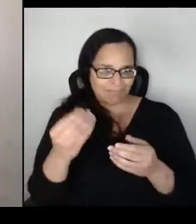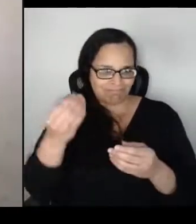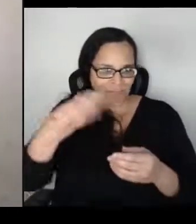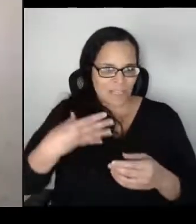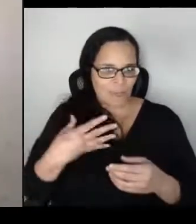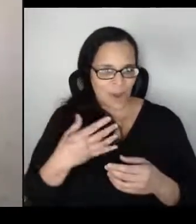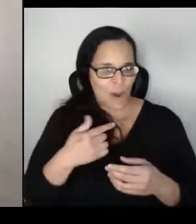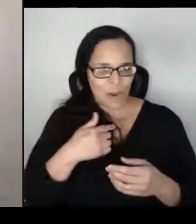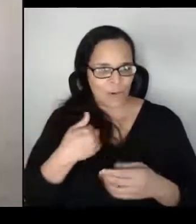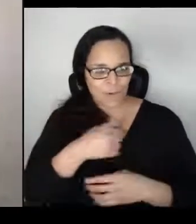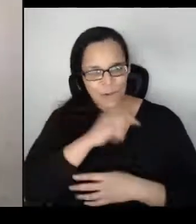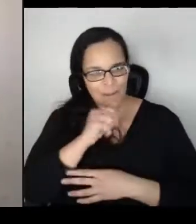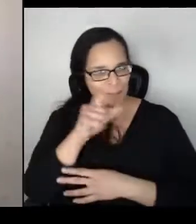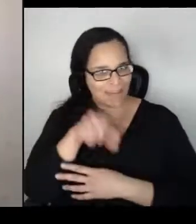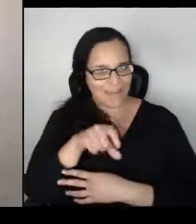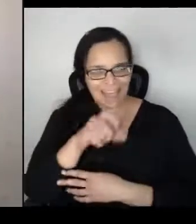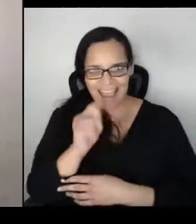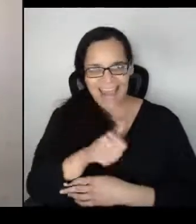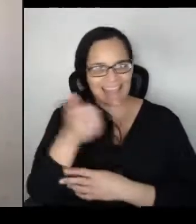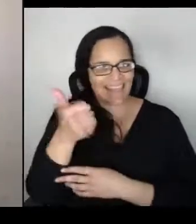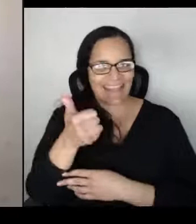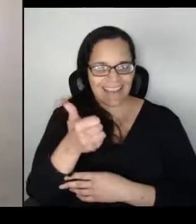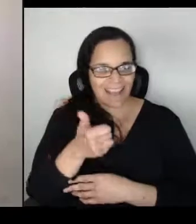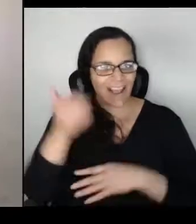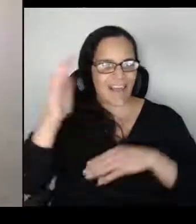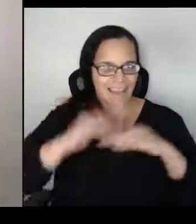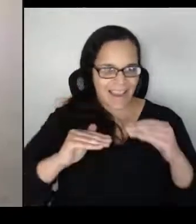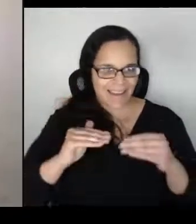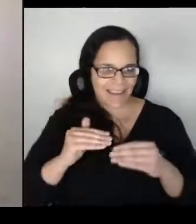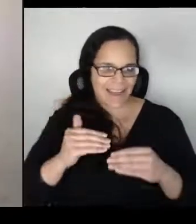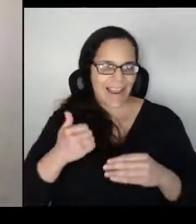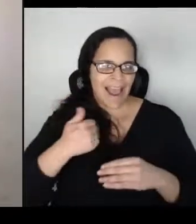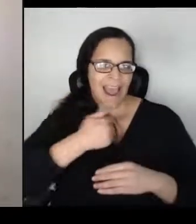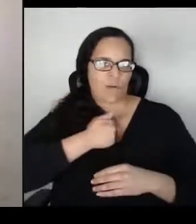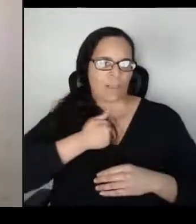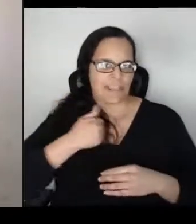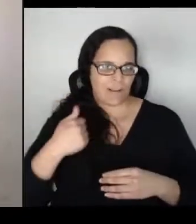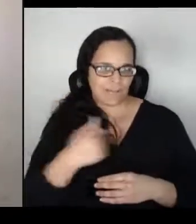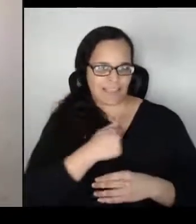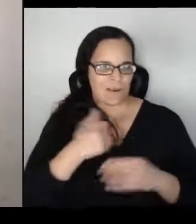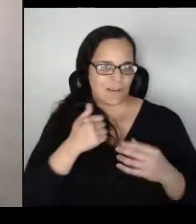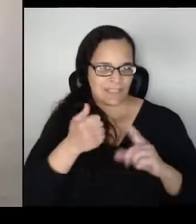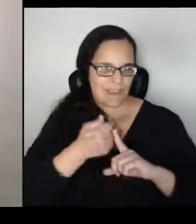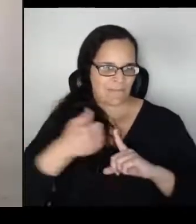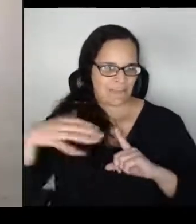other than ourselves. And that we're survivors and we're fighters,